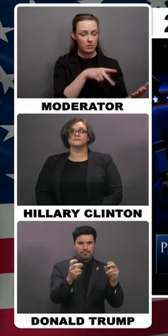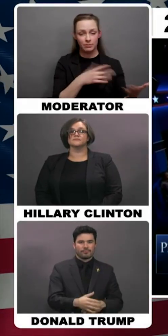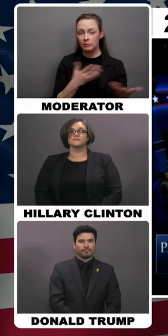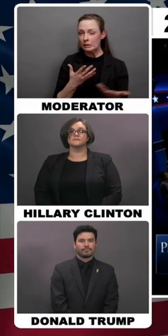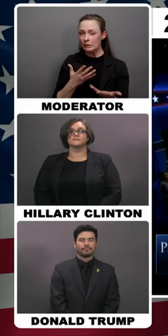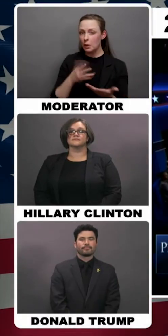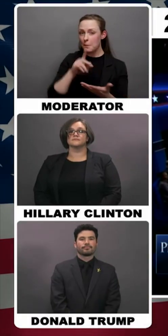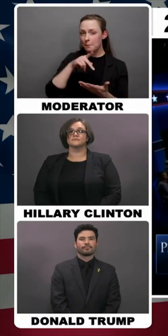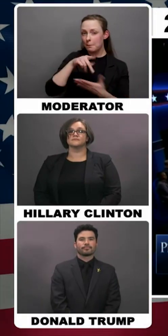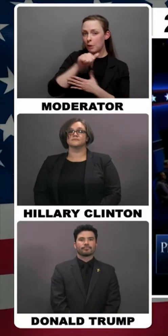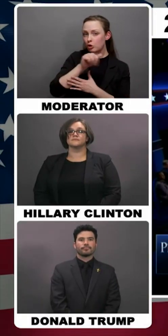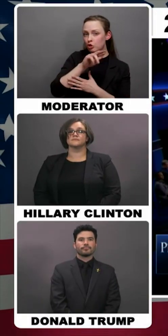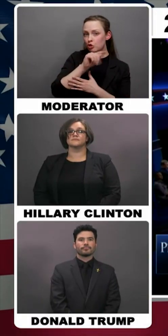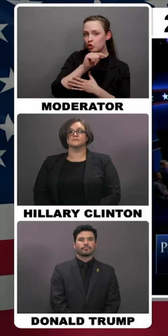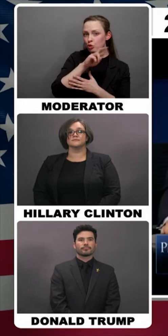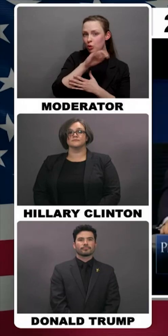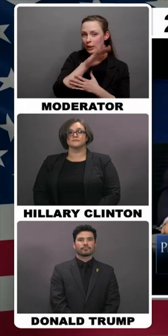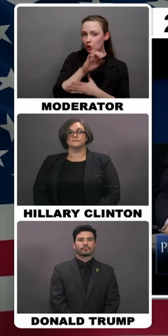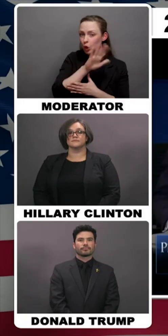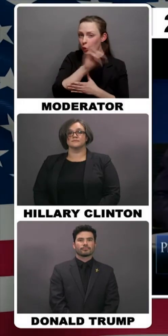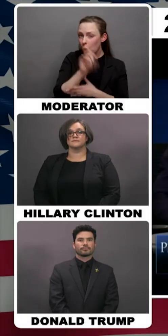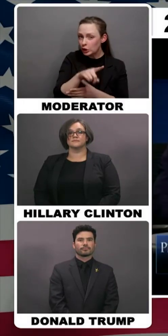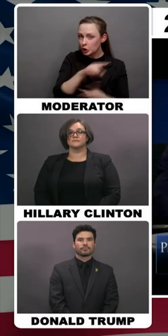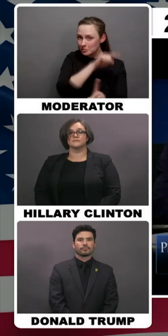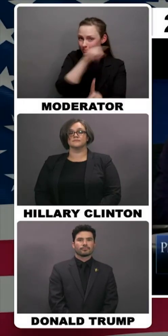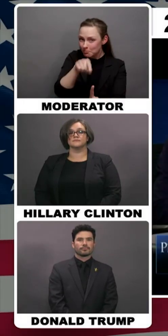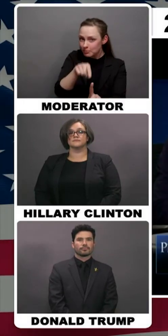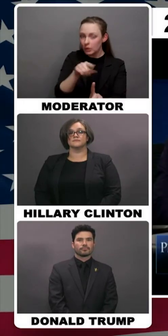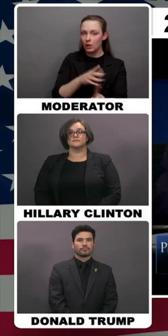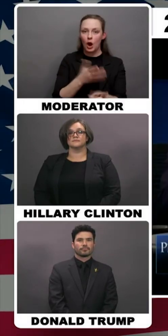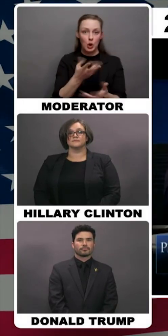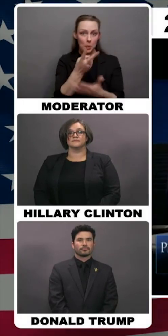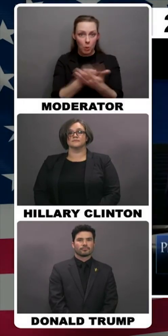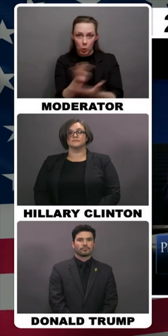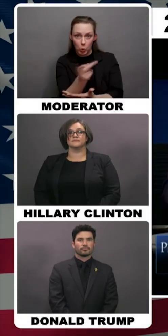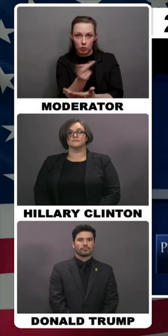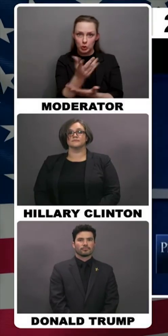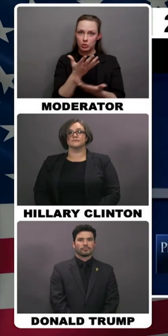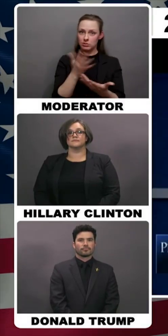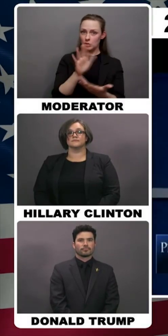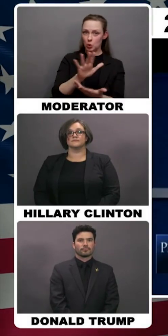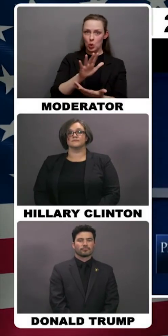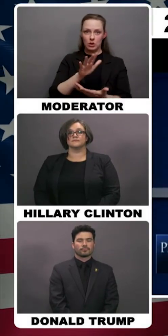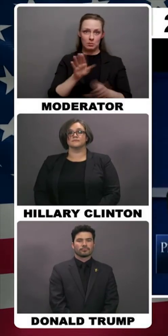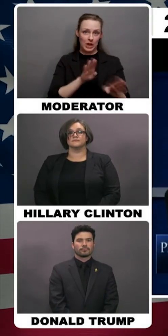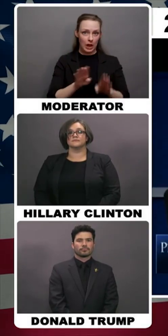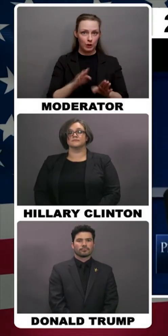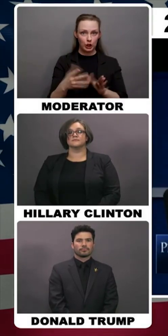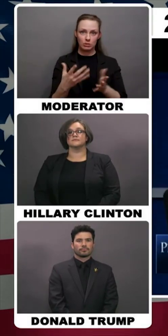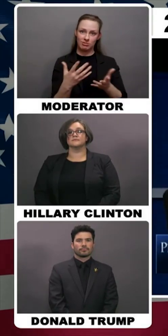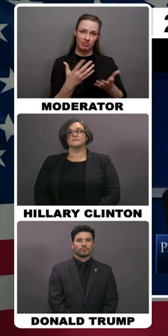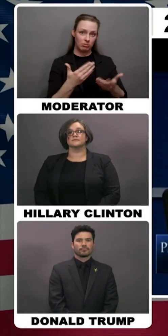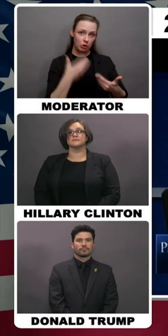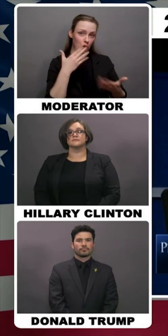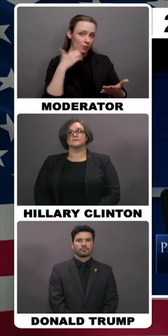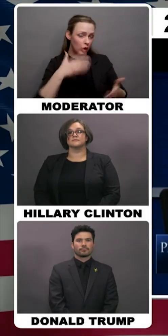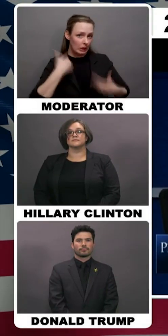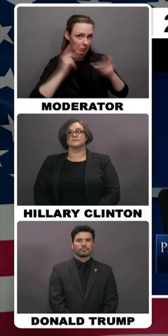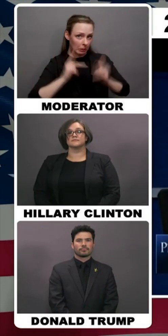are you both modeling positive and appropriate behaviors for today's youth? We received a lot of questions online, Mr. Trump, about the tape that was released on Fridays.